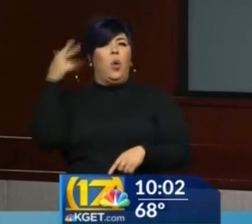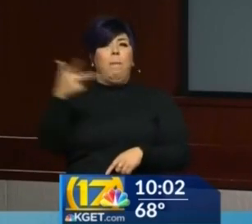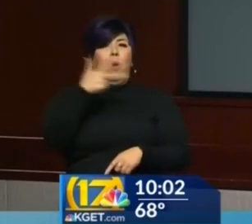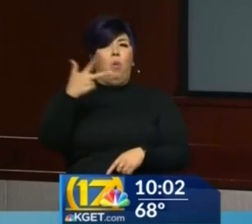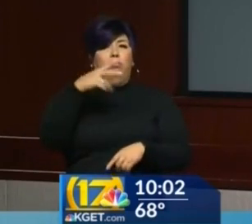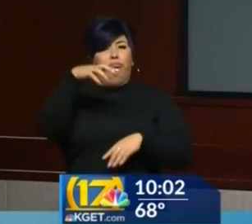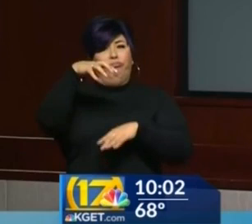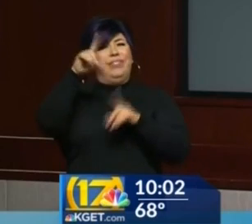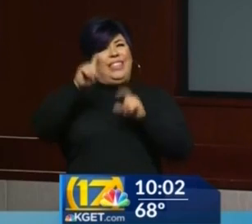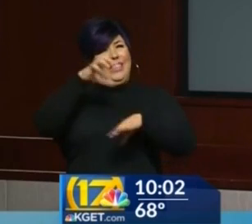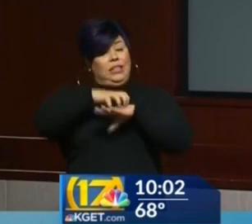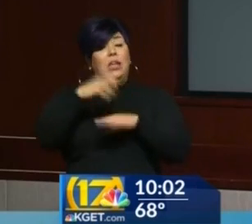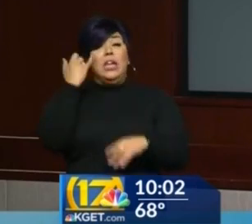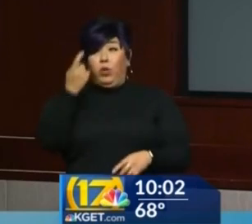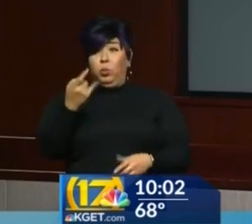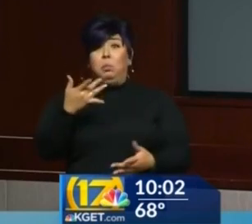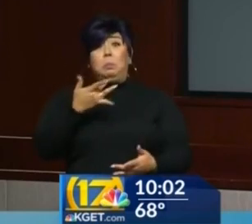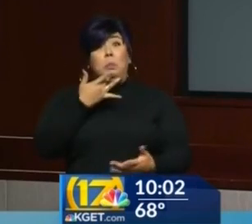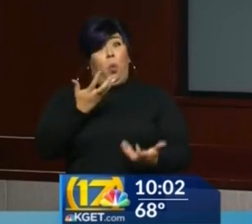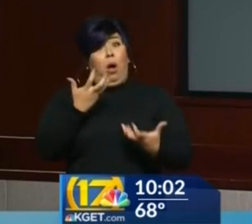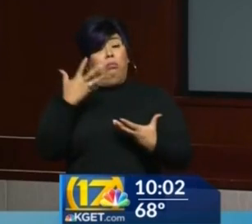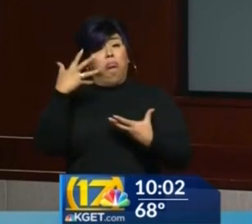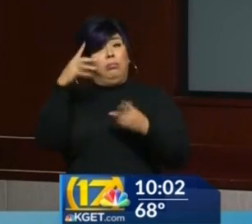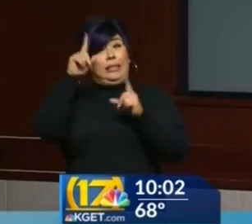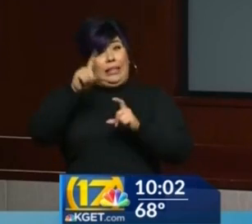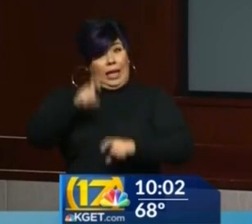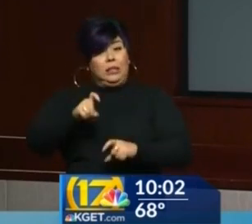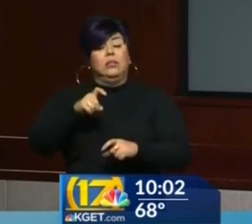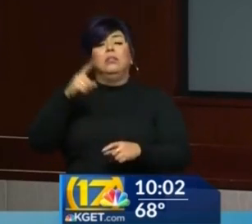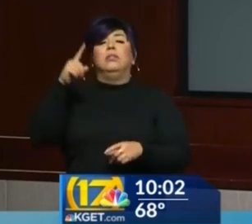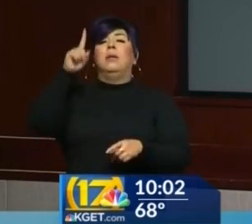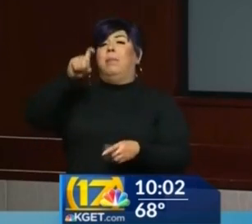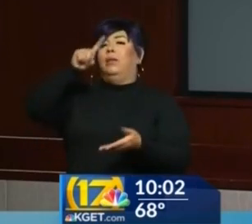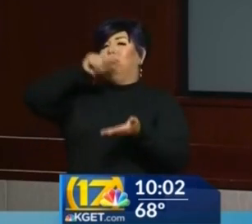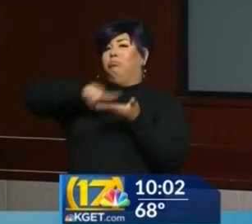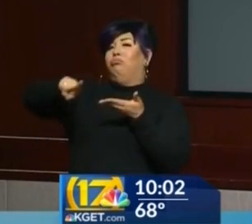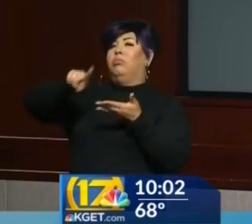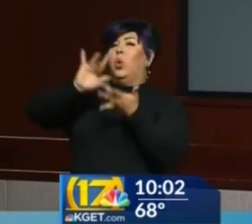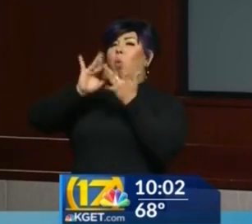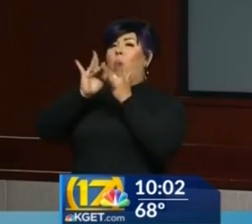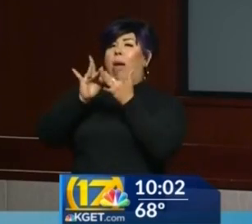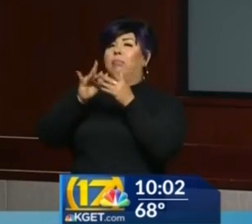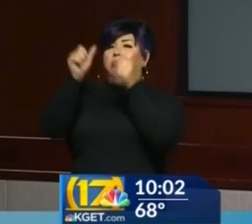THURSDAY OCTOBER 15 AND FRIDAY, OCTOBER 16 IT WILL BE AT THE MOUNTAIN COMMUNITY FAMILY RESOURCE CENTER A QUICK REMINDER ABOUT THIS MOBILE SITE